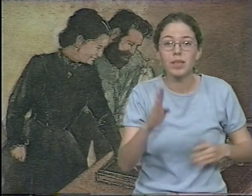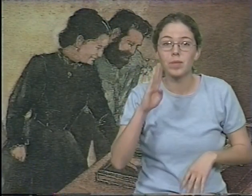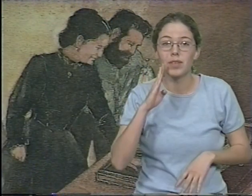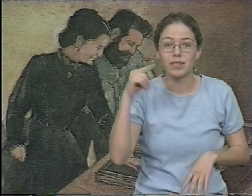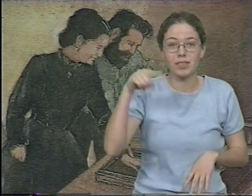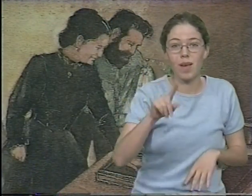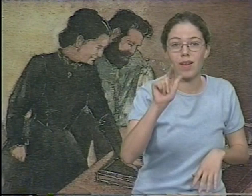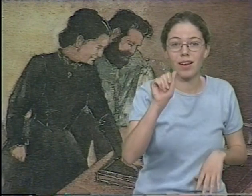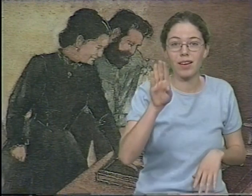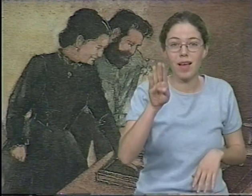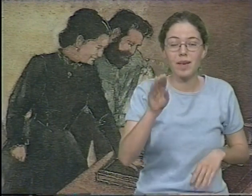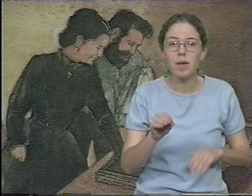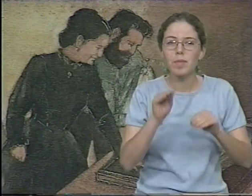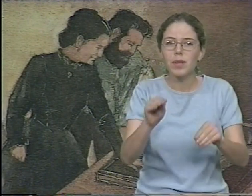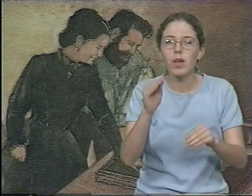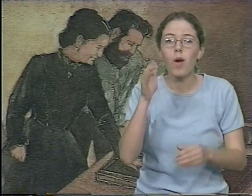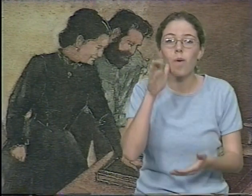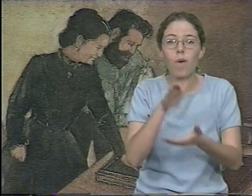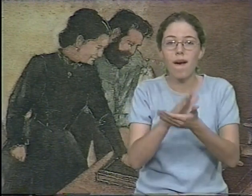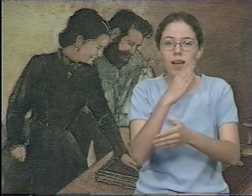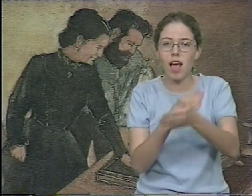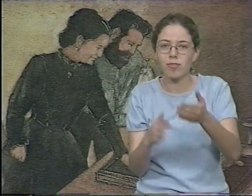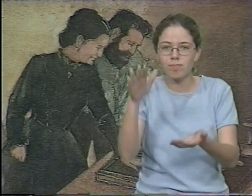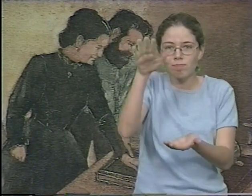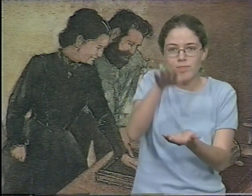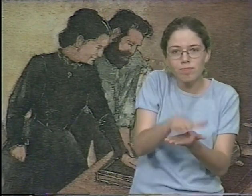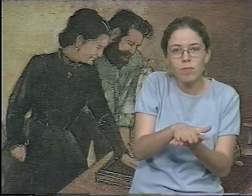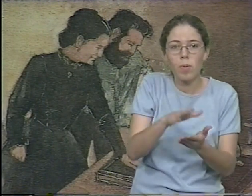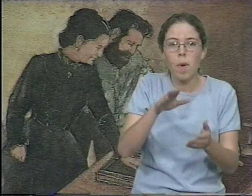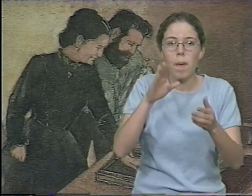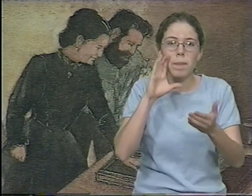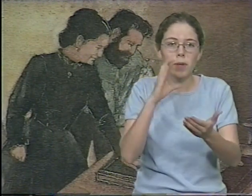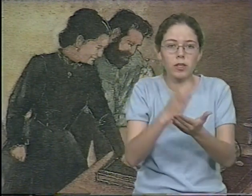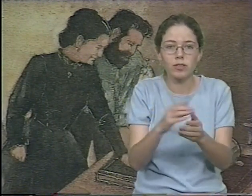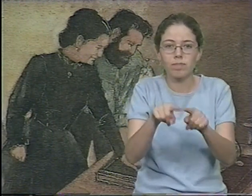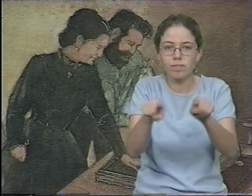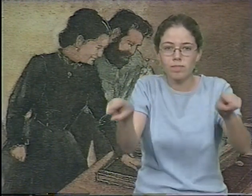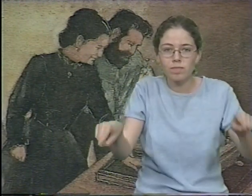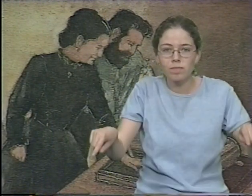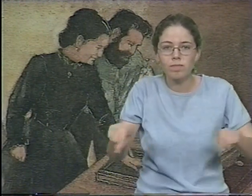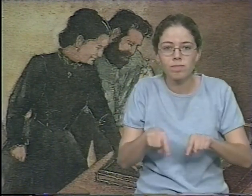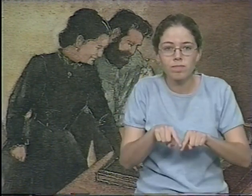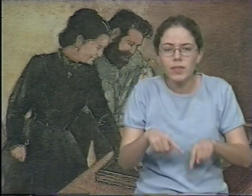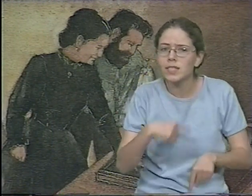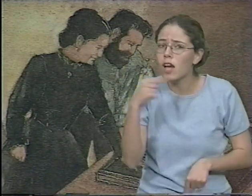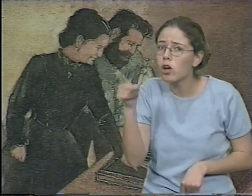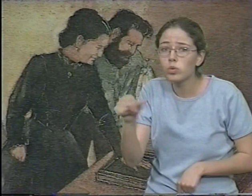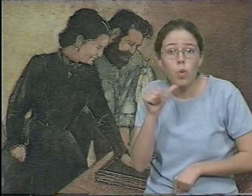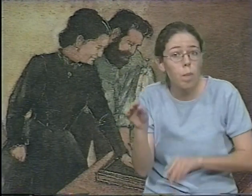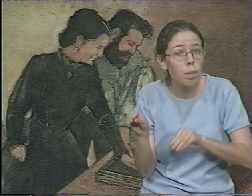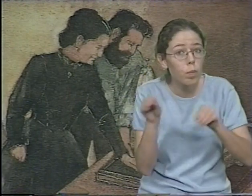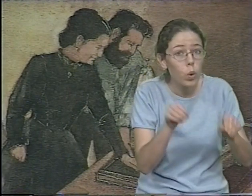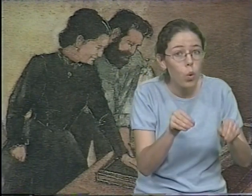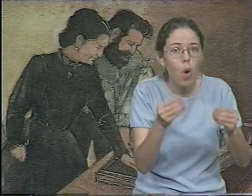Finally Wilhelm brought Bertha down to the laboratory. He placed her hand on a photographic plate used